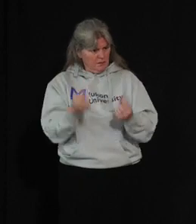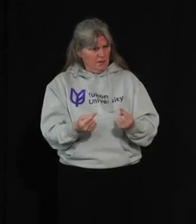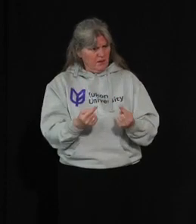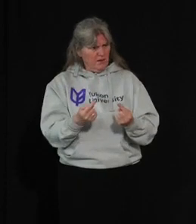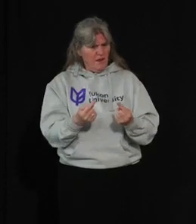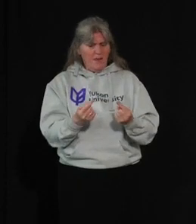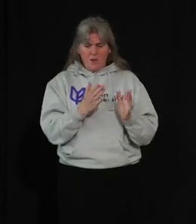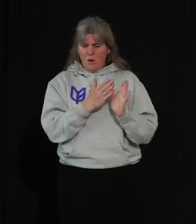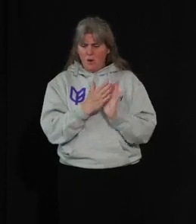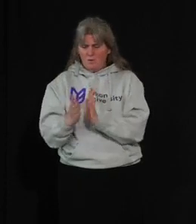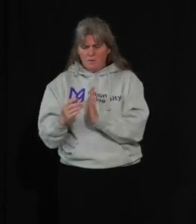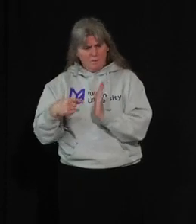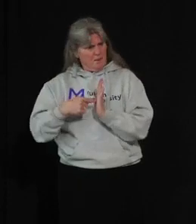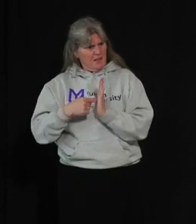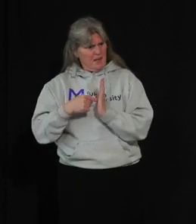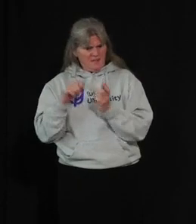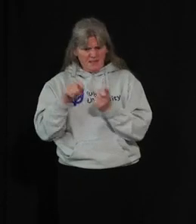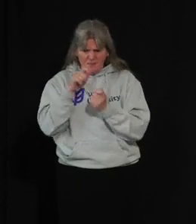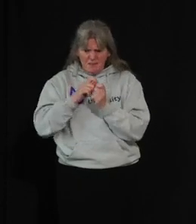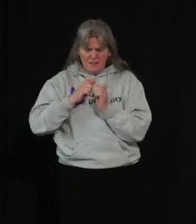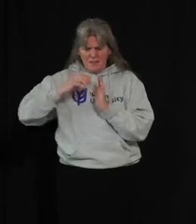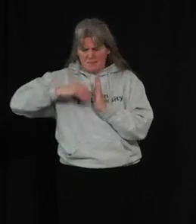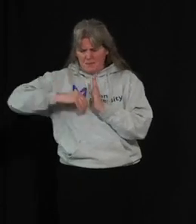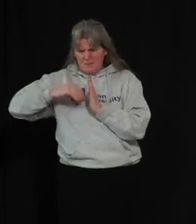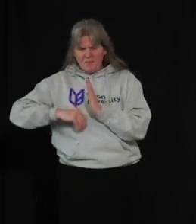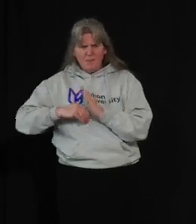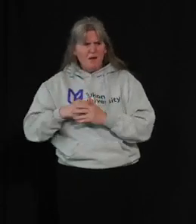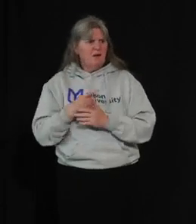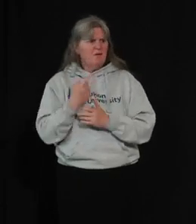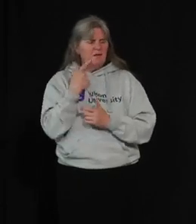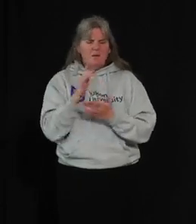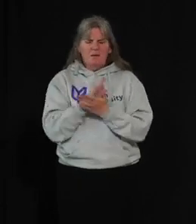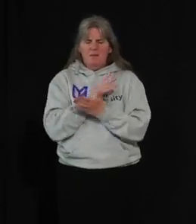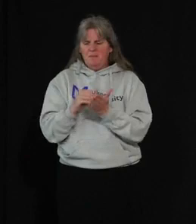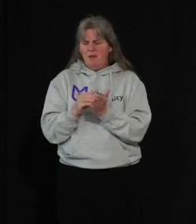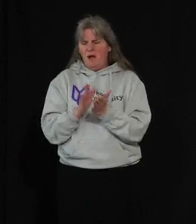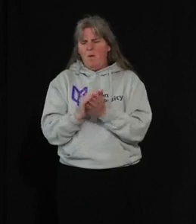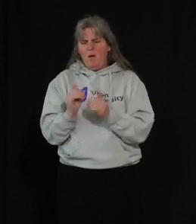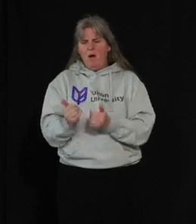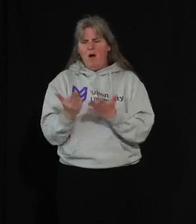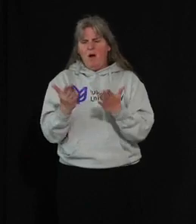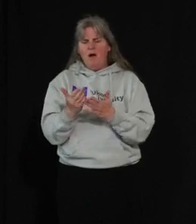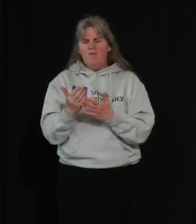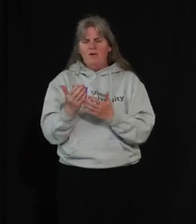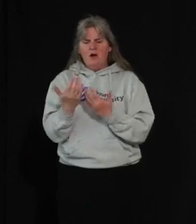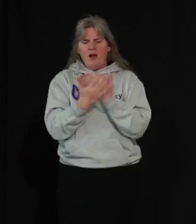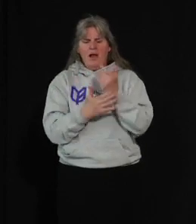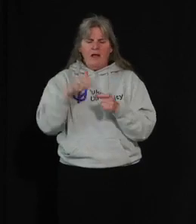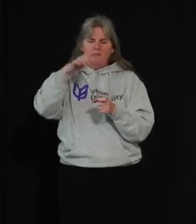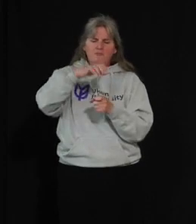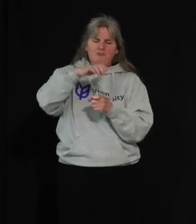and how onerous do the plans have to be? If someone just writes on a page, I'm going to offer hand